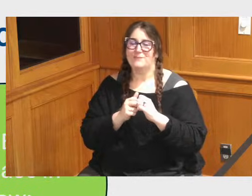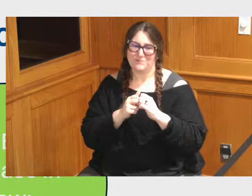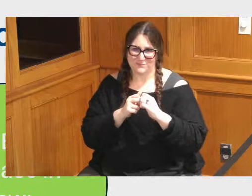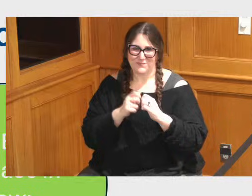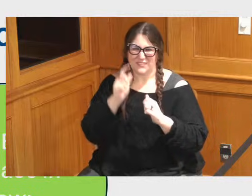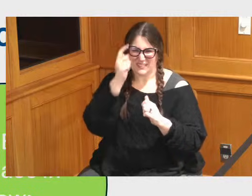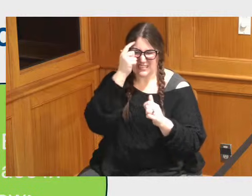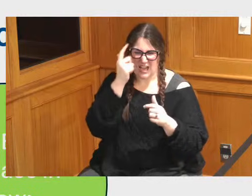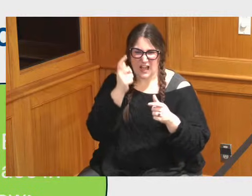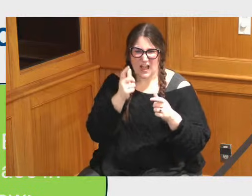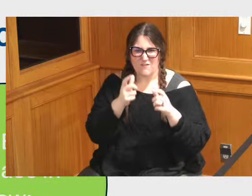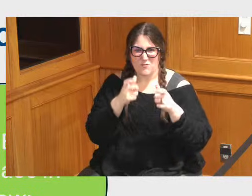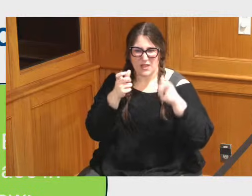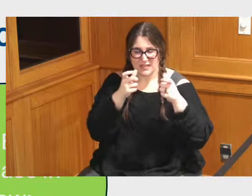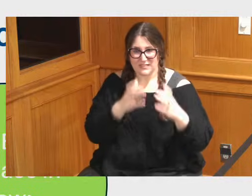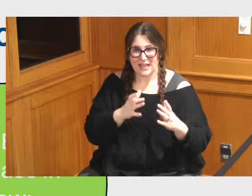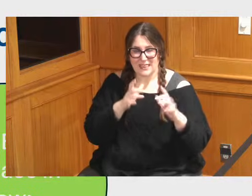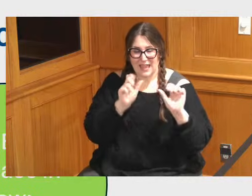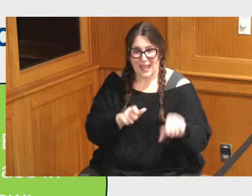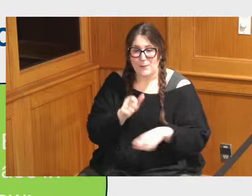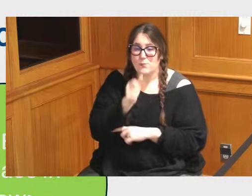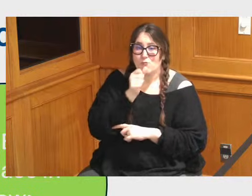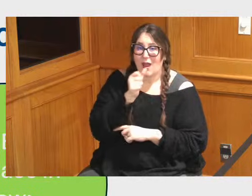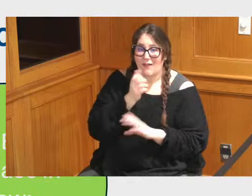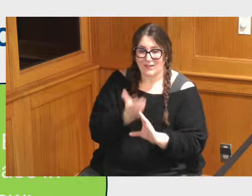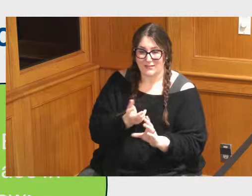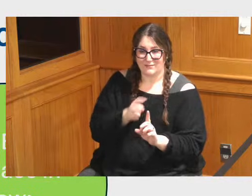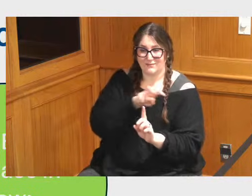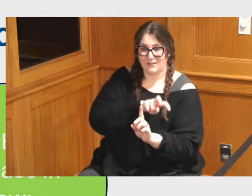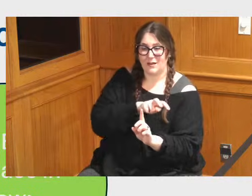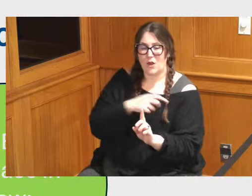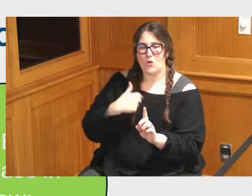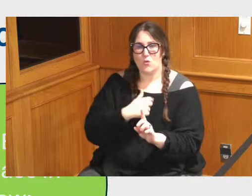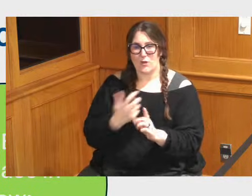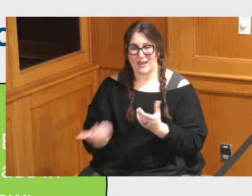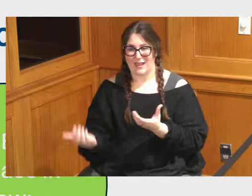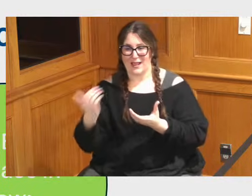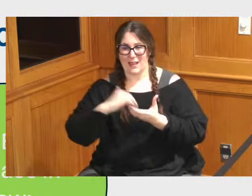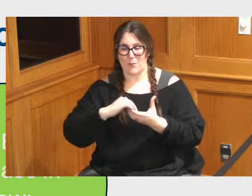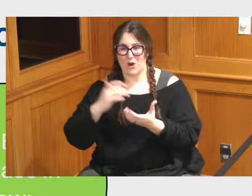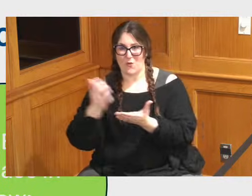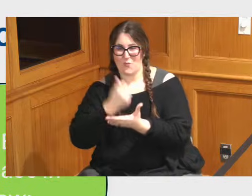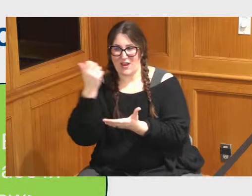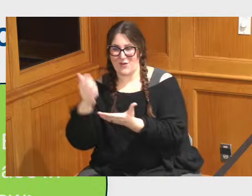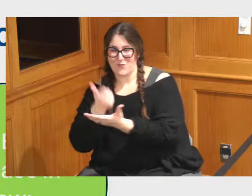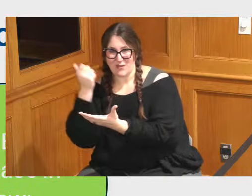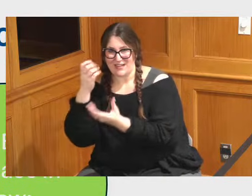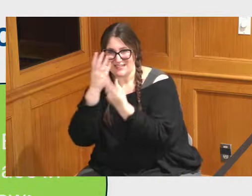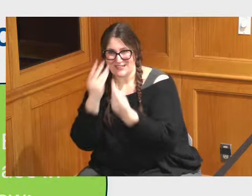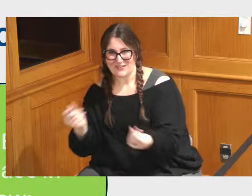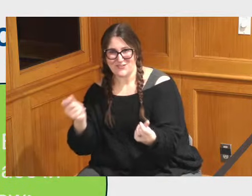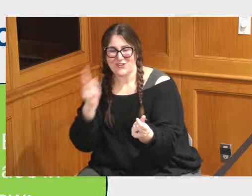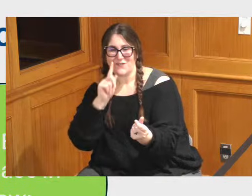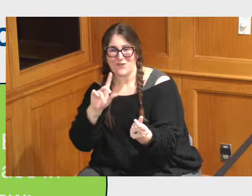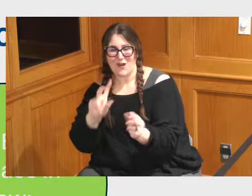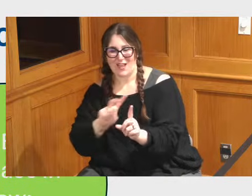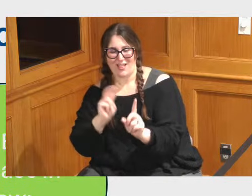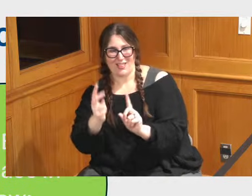address the private side sources, we have found a collaborative win-win solution.